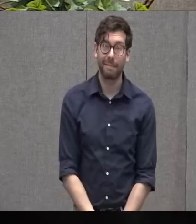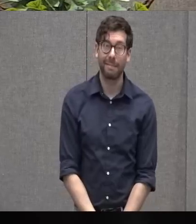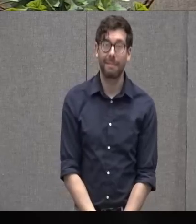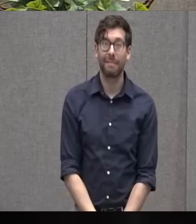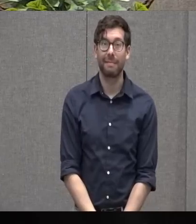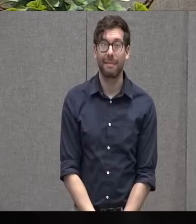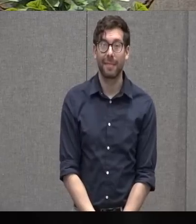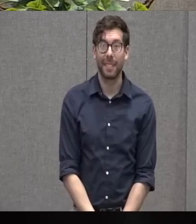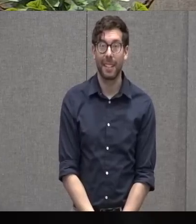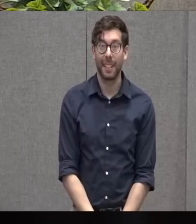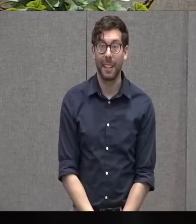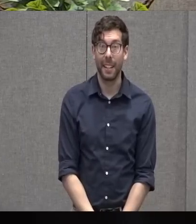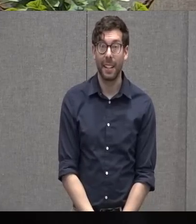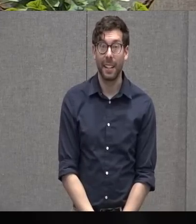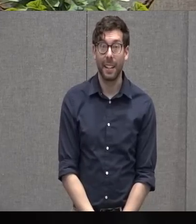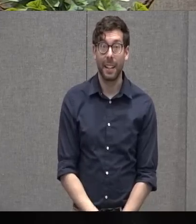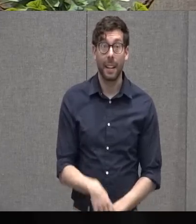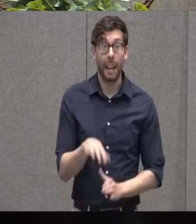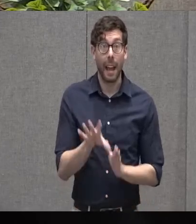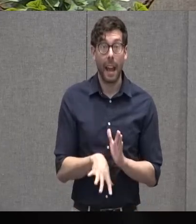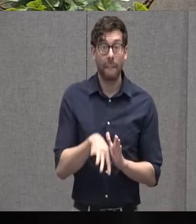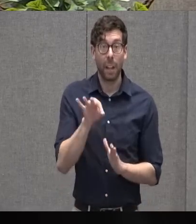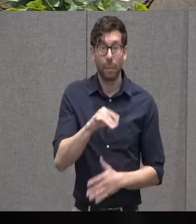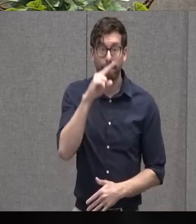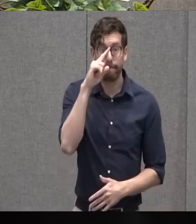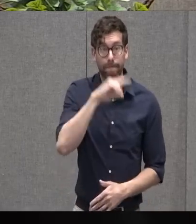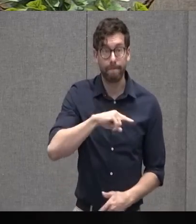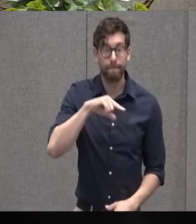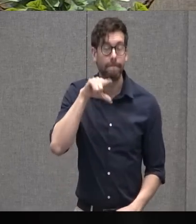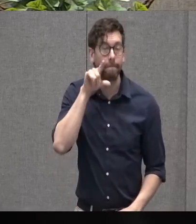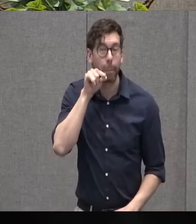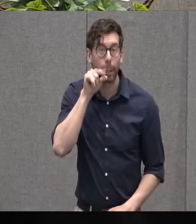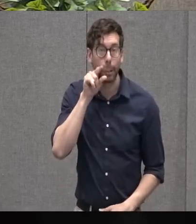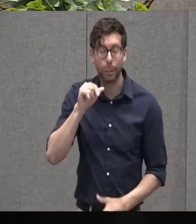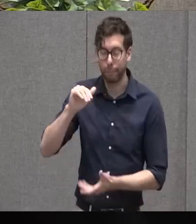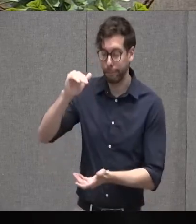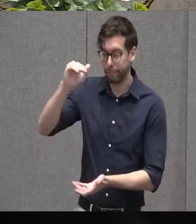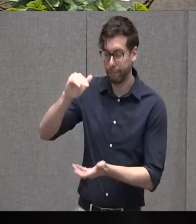I grabbed a stuffed bird, another stuffed bird.